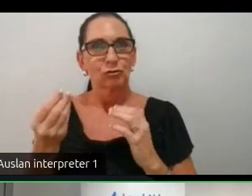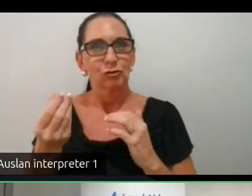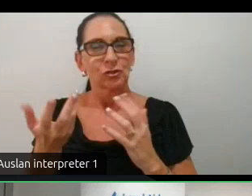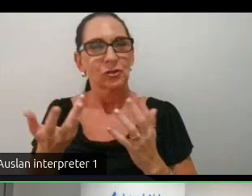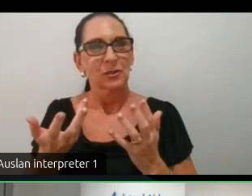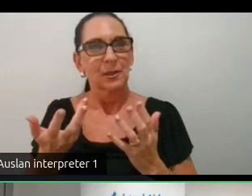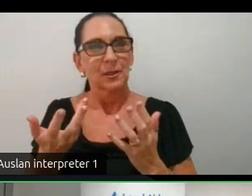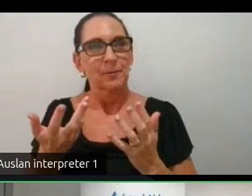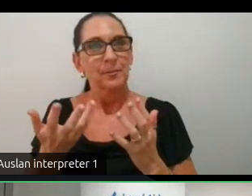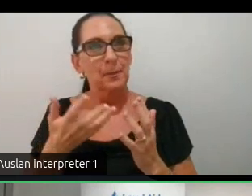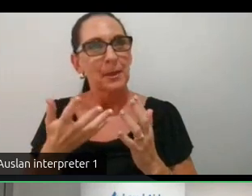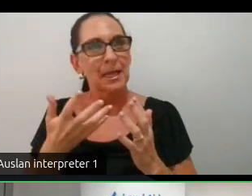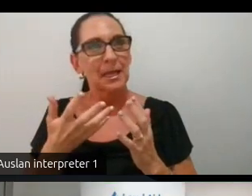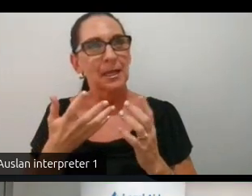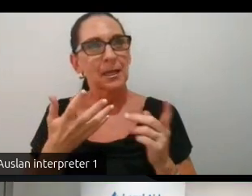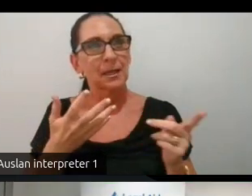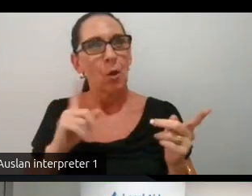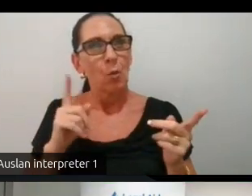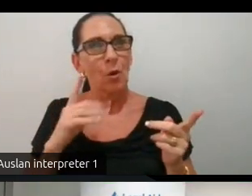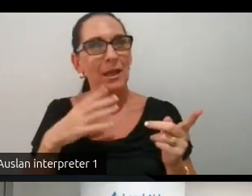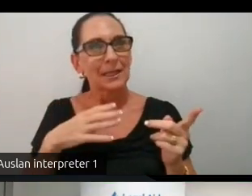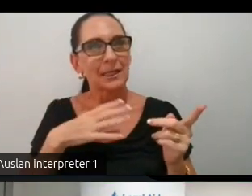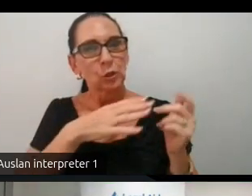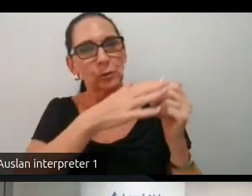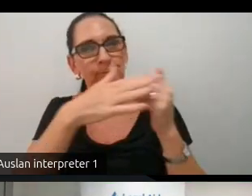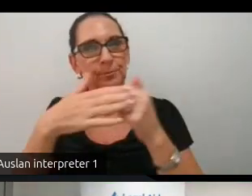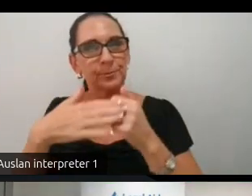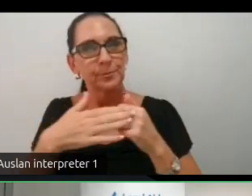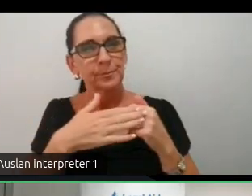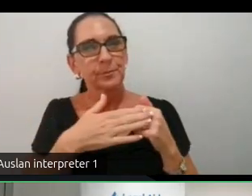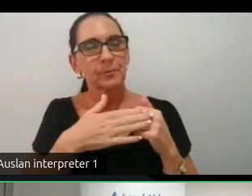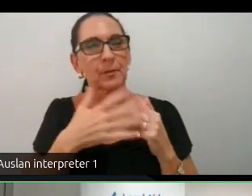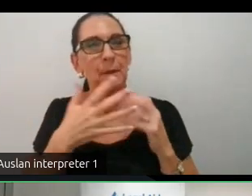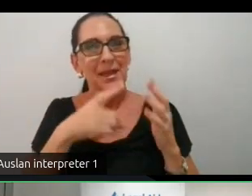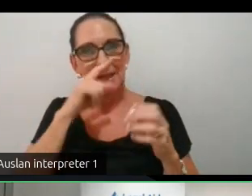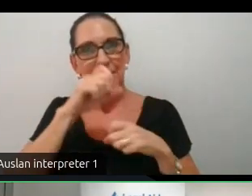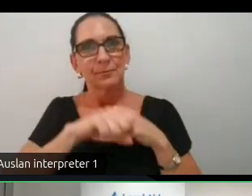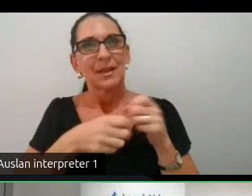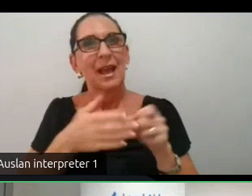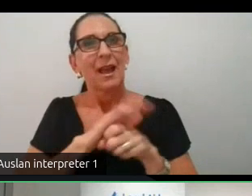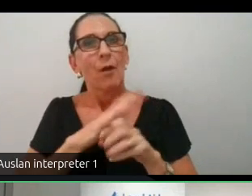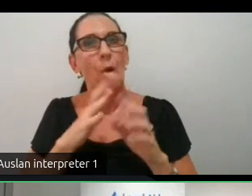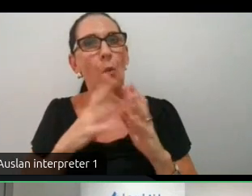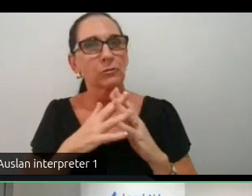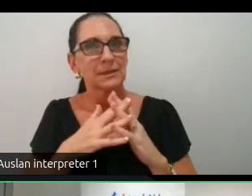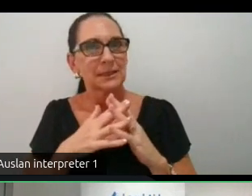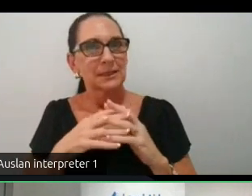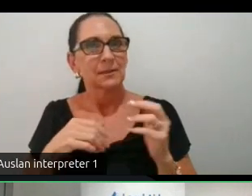look at well what needs to be done elsewhere on the house to get it so that it can be warranted.